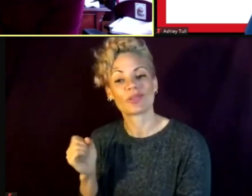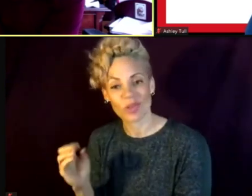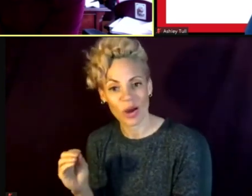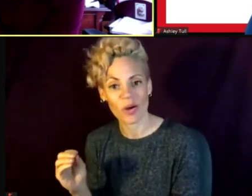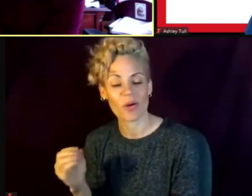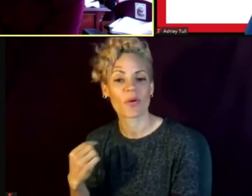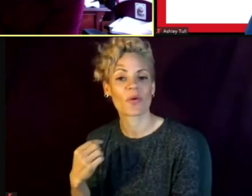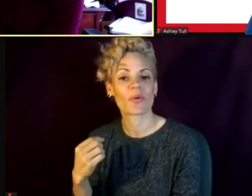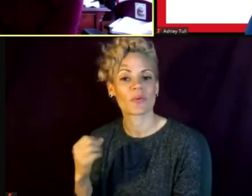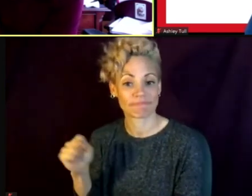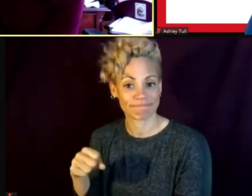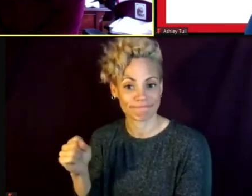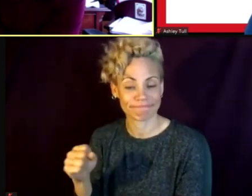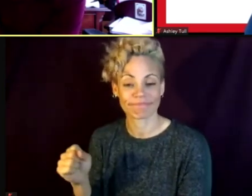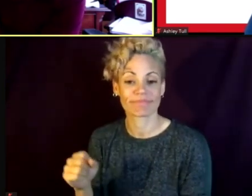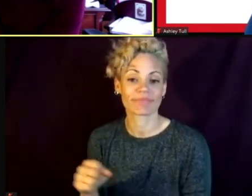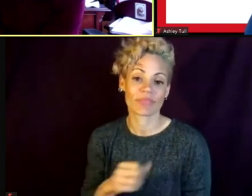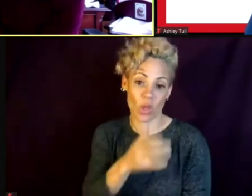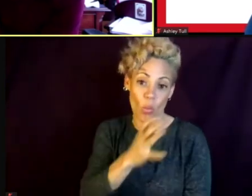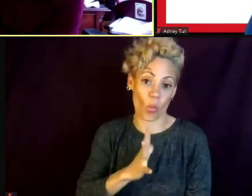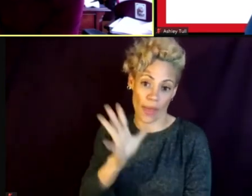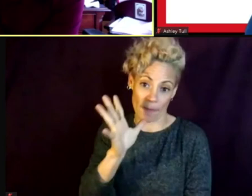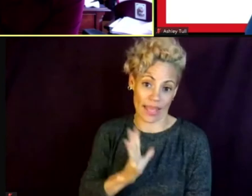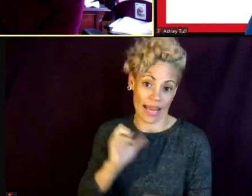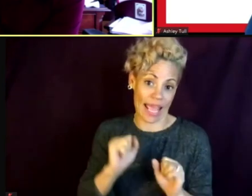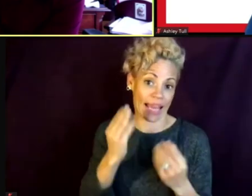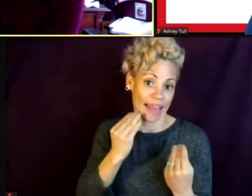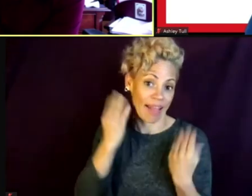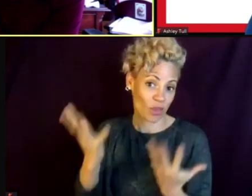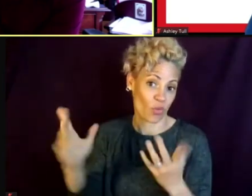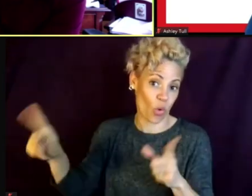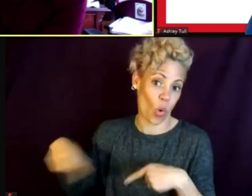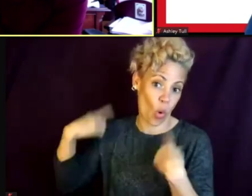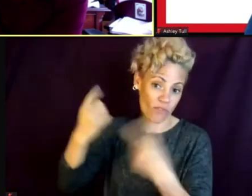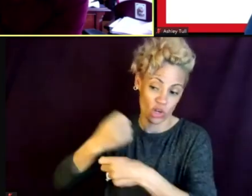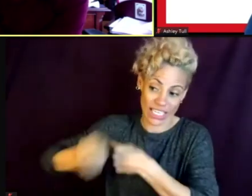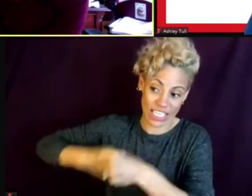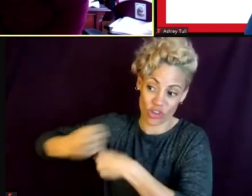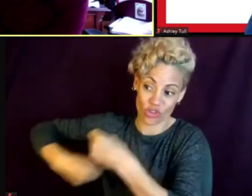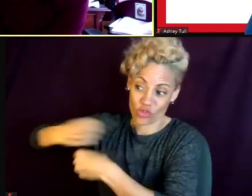As women can tell you that over the years, there have been situations